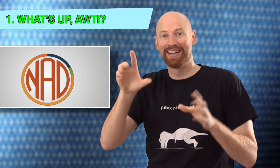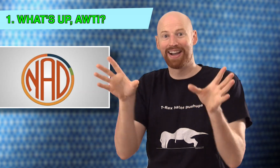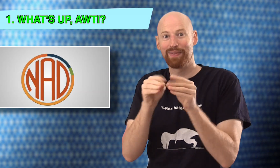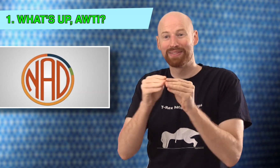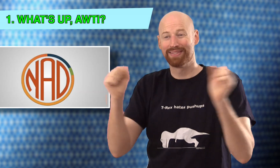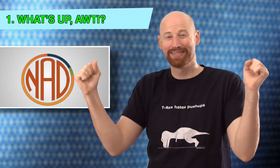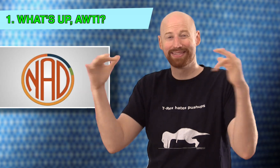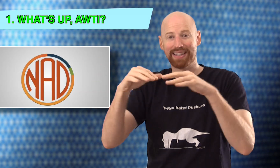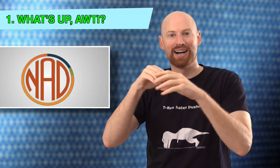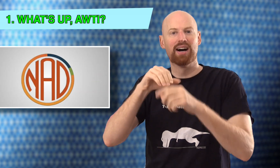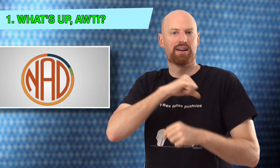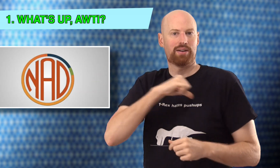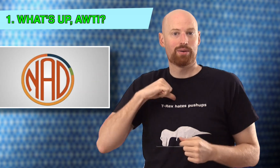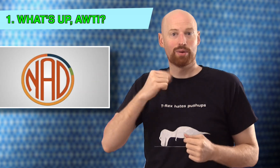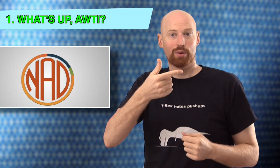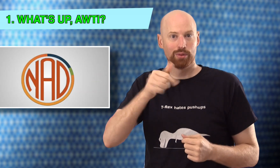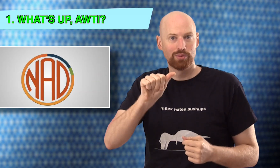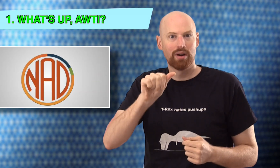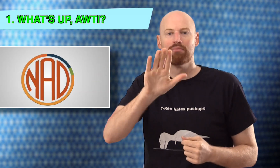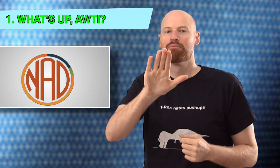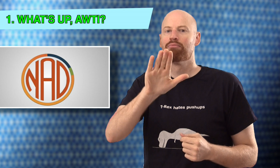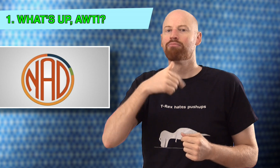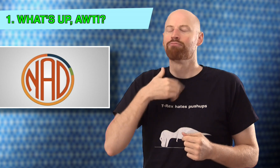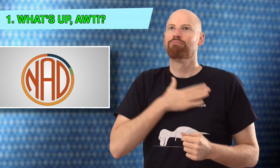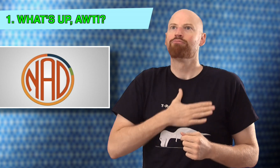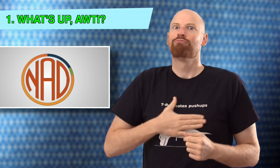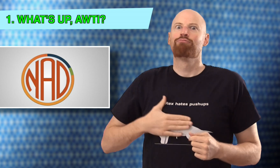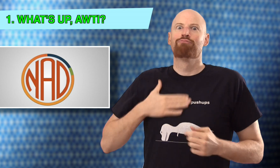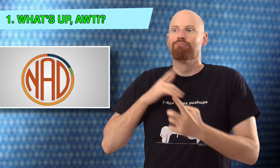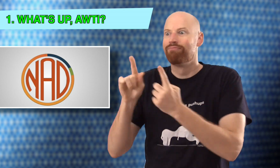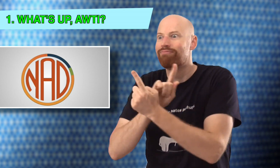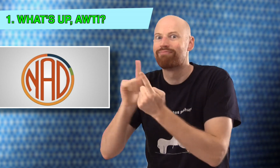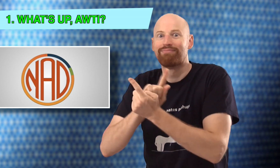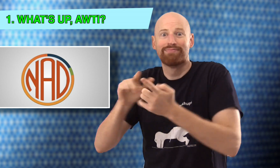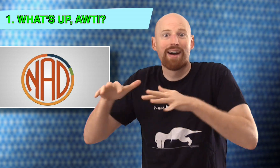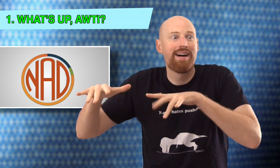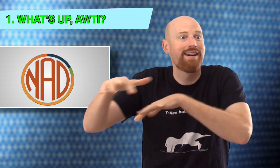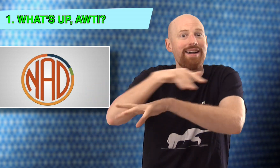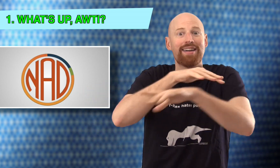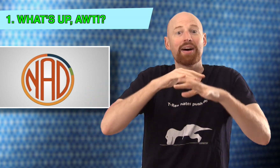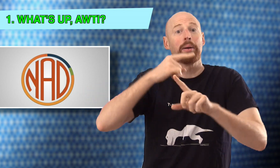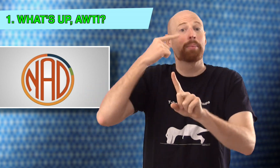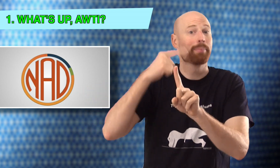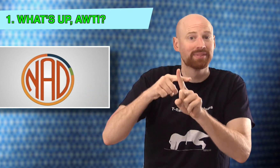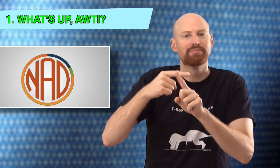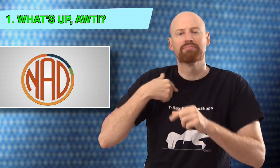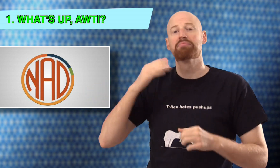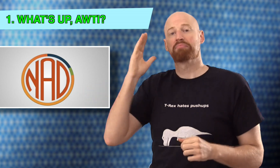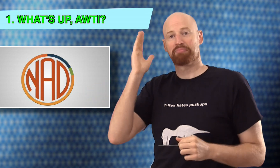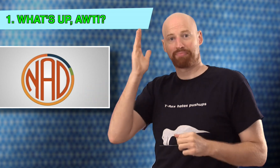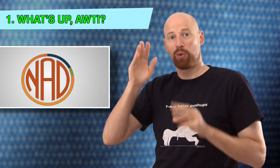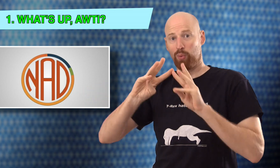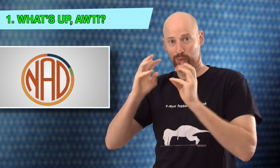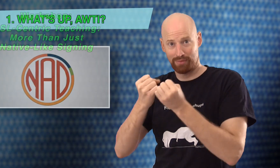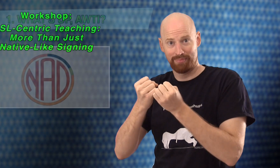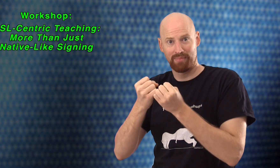time at the NAD conference in Atlanta, GA, meeting tons of great people, mingling and mixing. I also presented